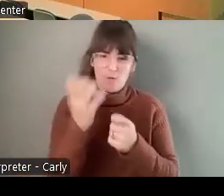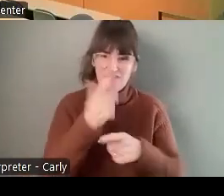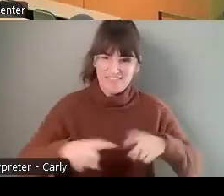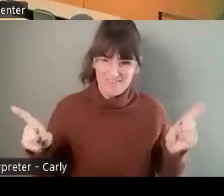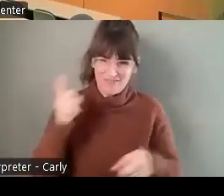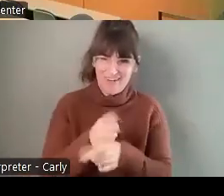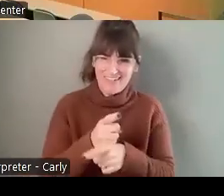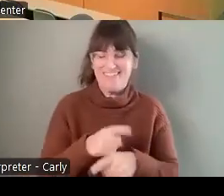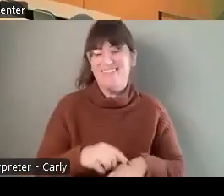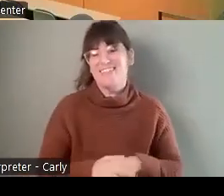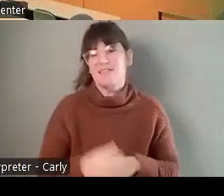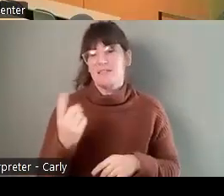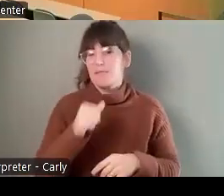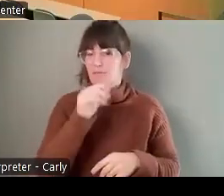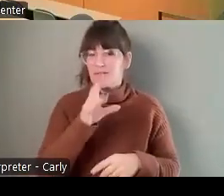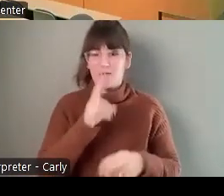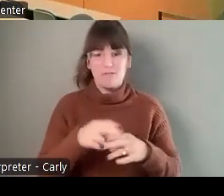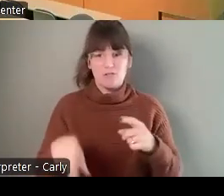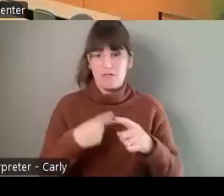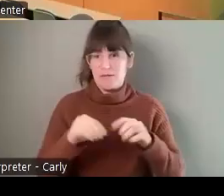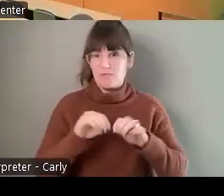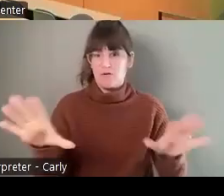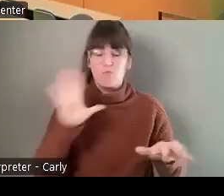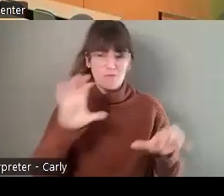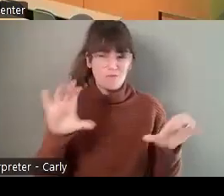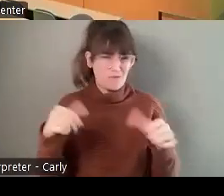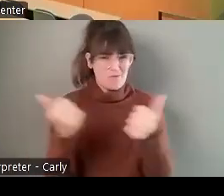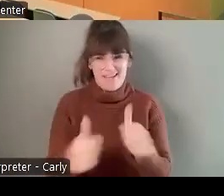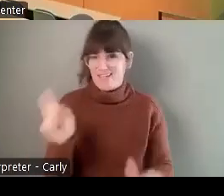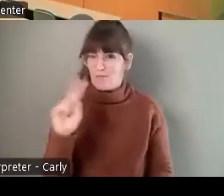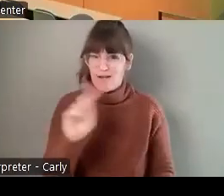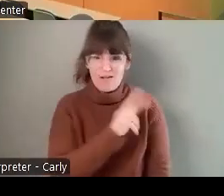don't think we mentioned about rollout is also we will do this anywhere in the hospital right We'll